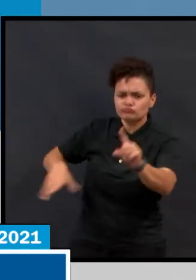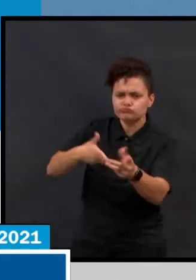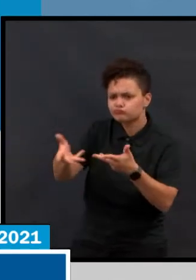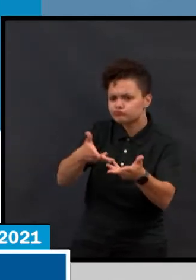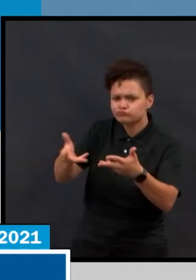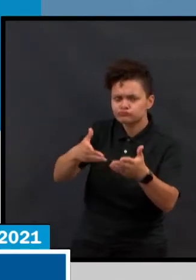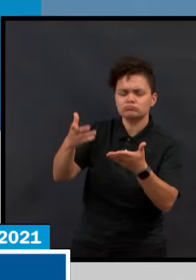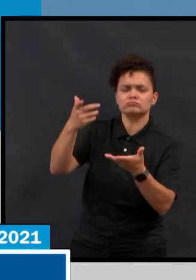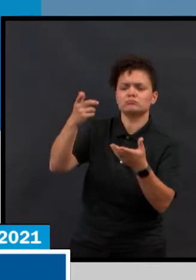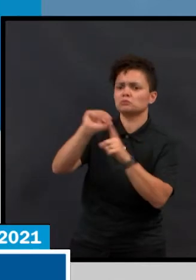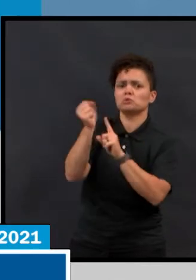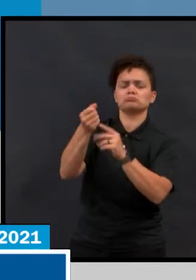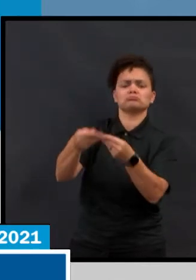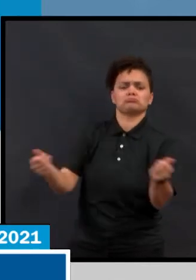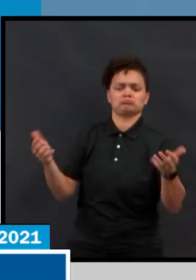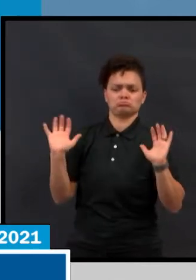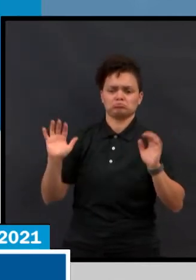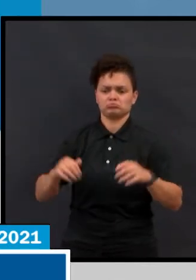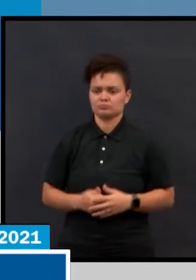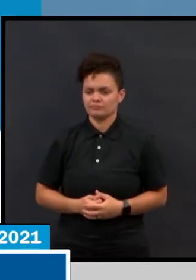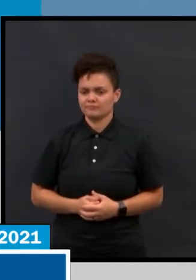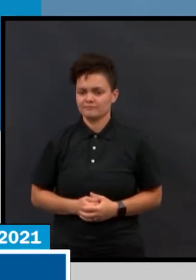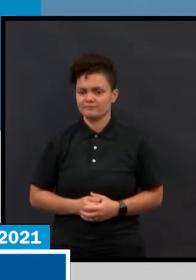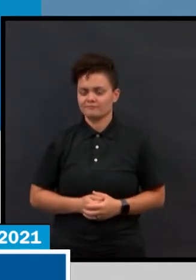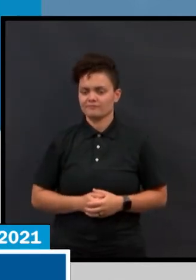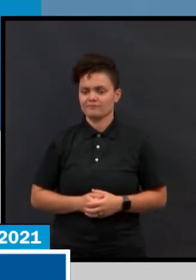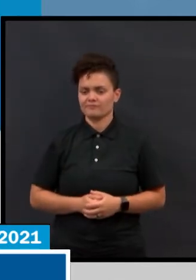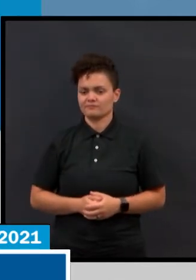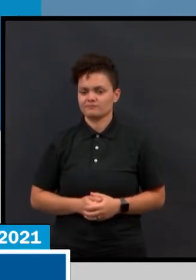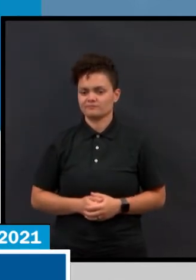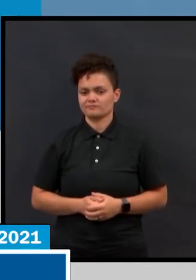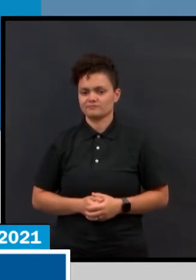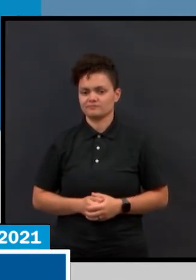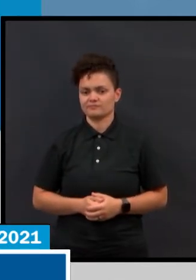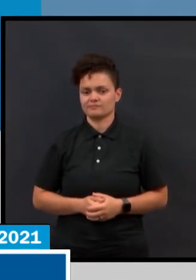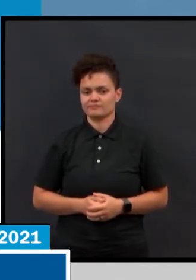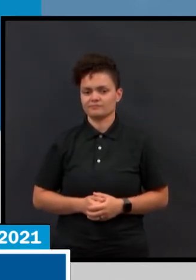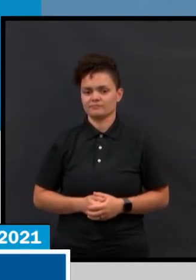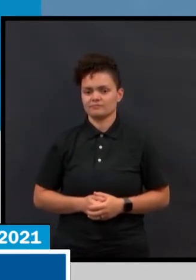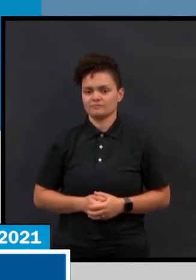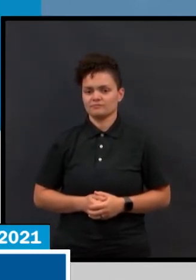then the other one of course is the new diversion center our officers will bring individuals to